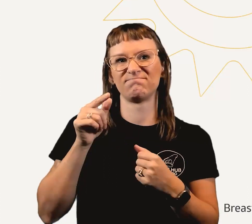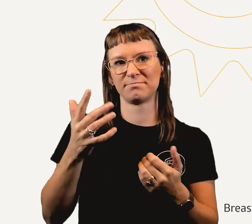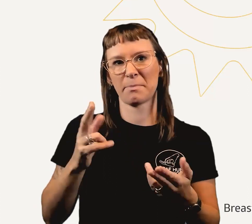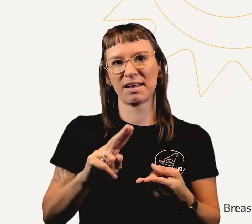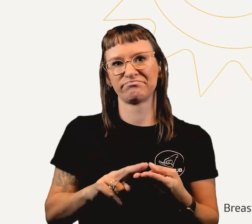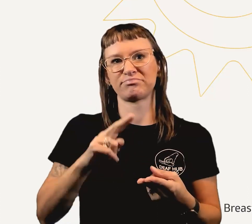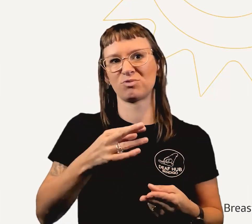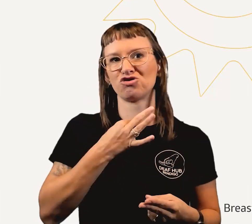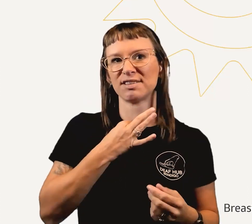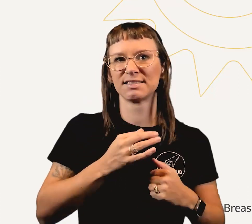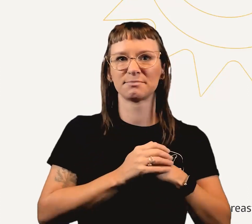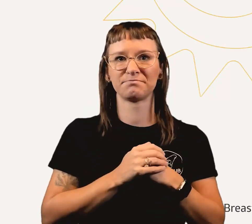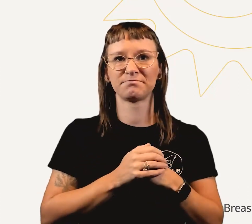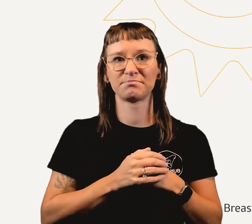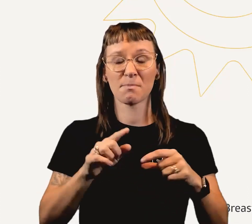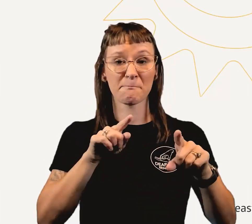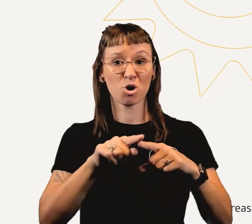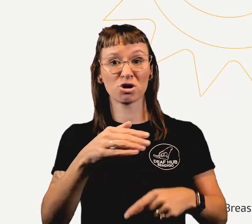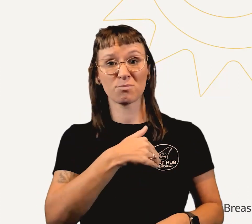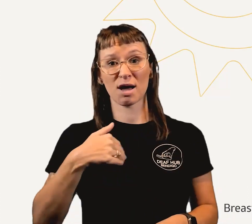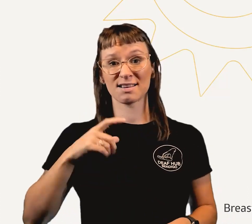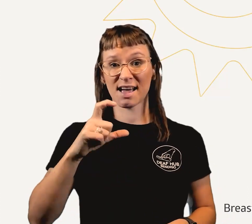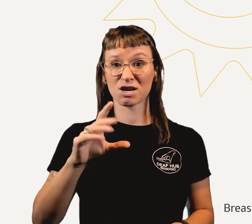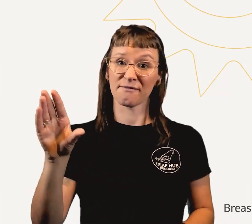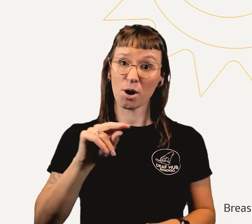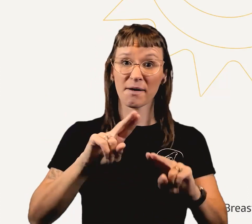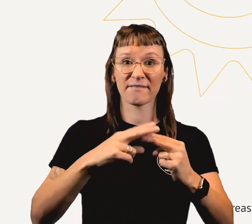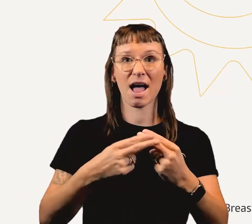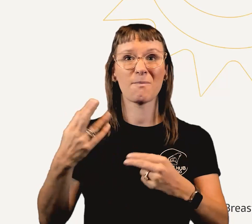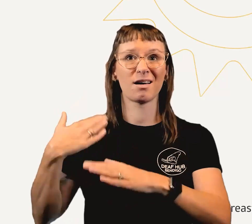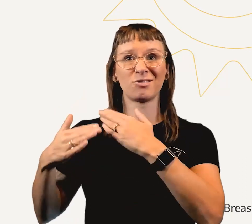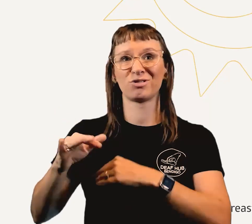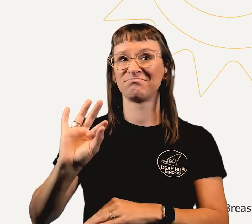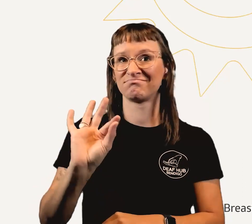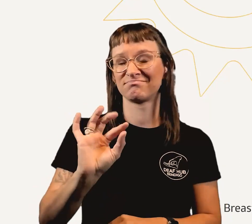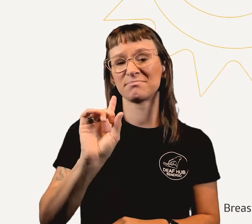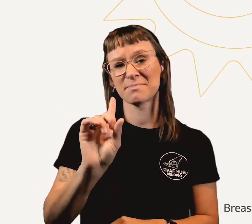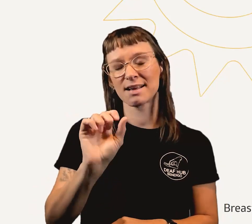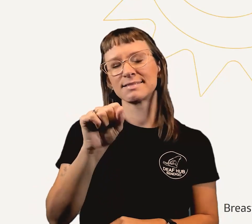Most breast cancers are not caused by family history but a family history may increase your risk.